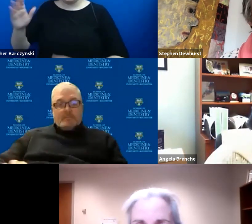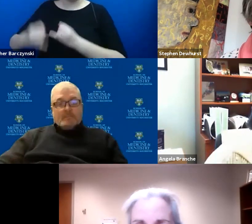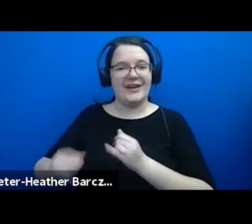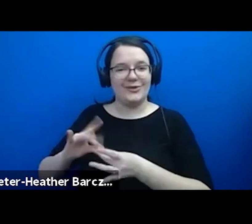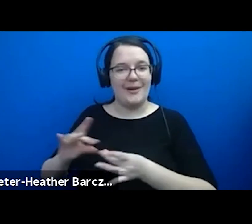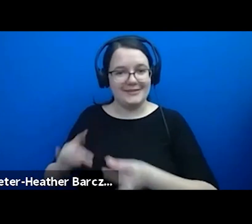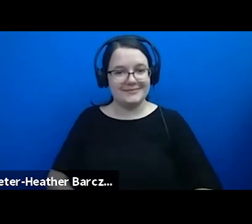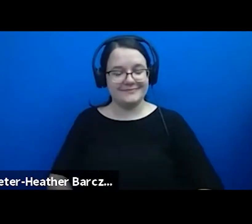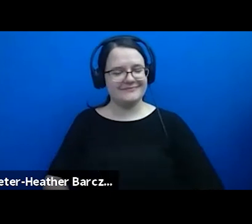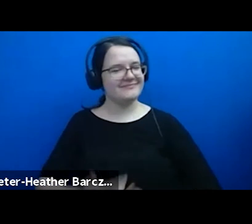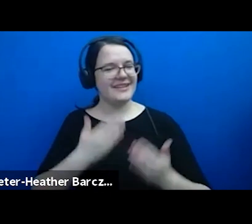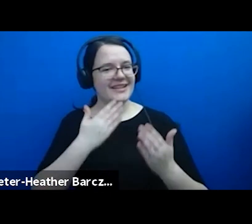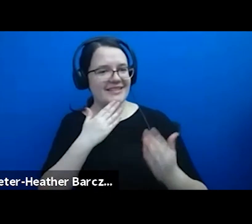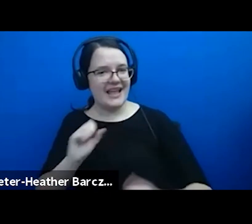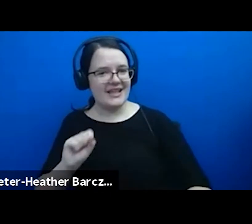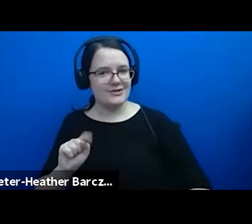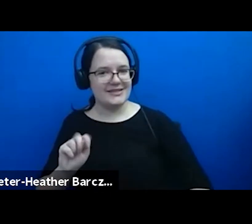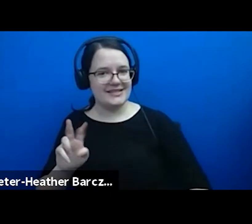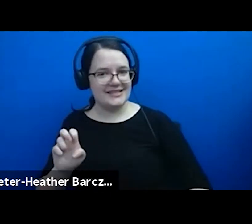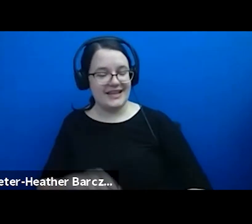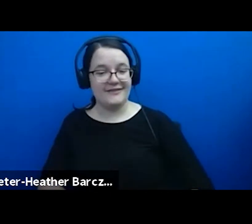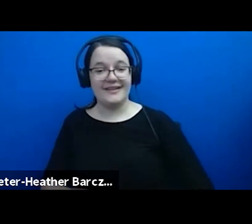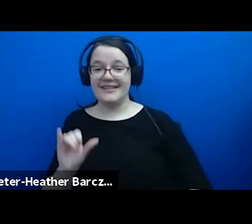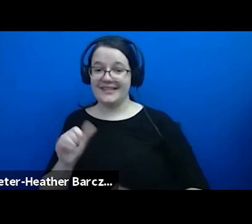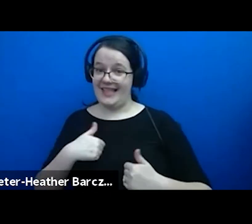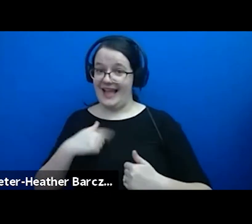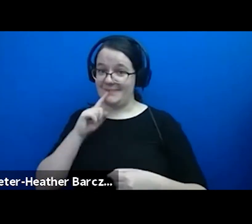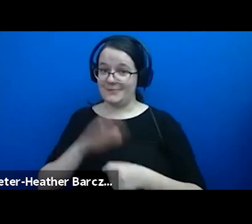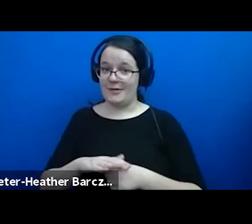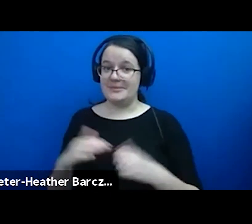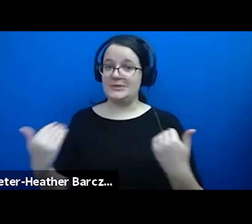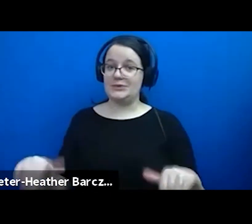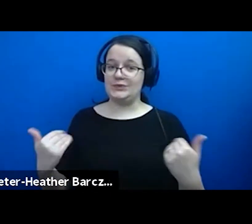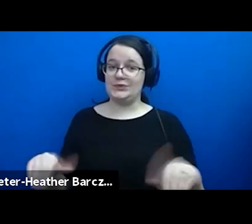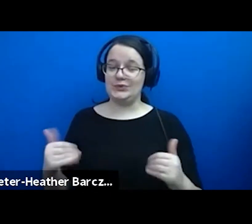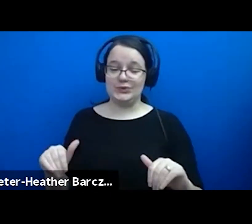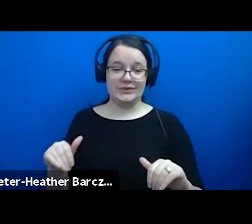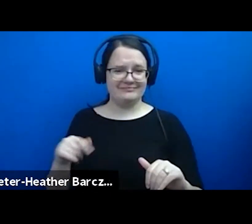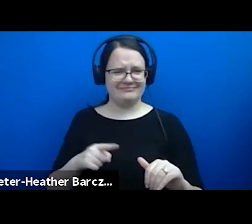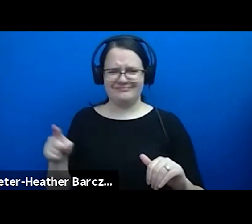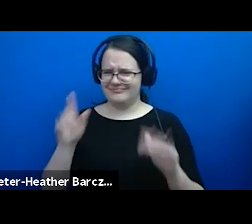thank you stephen well just as i promised wonderful to see a collaborative science being